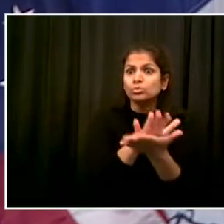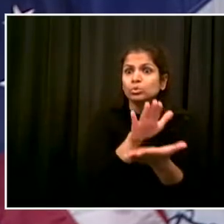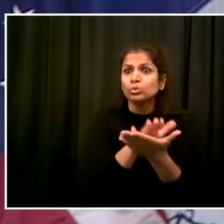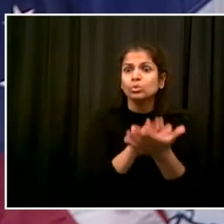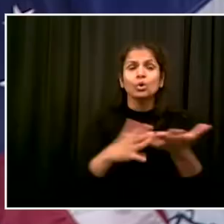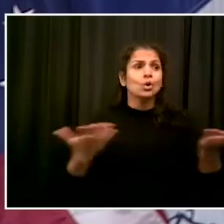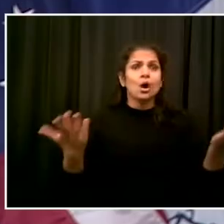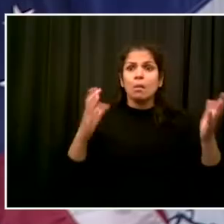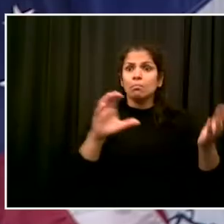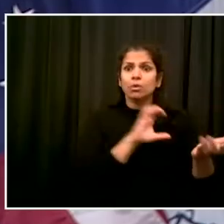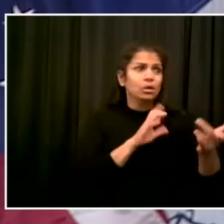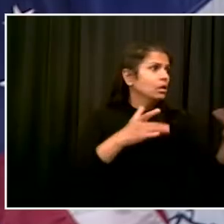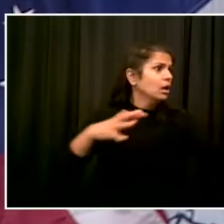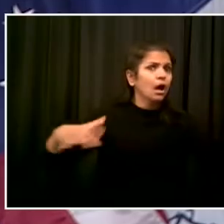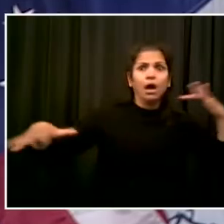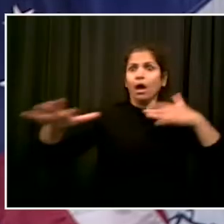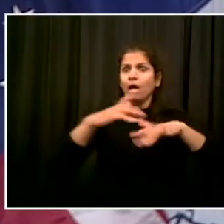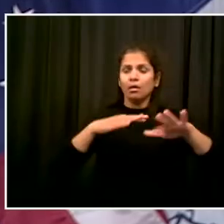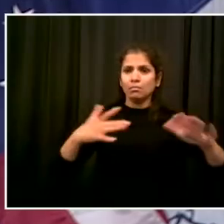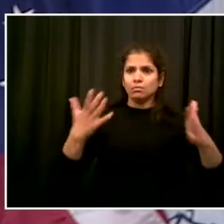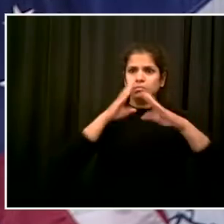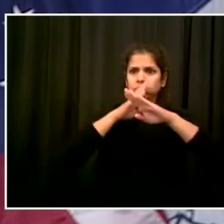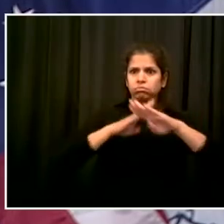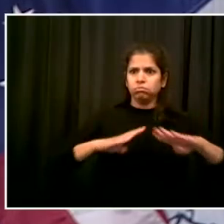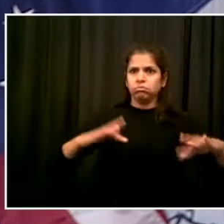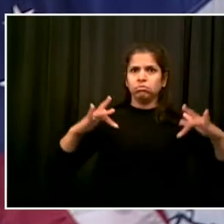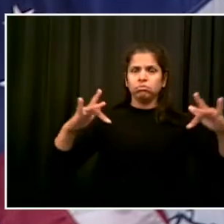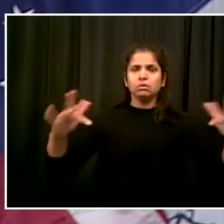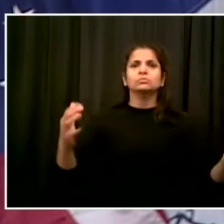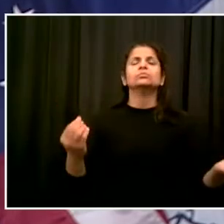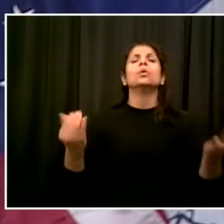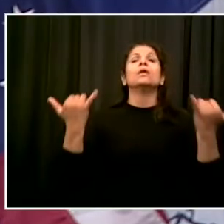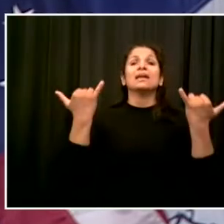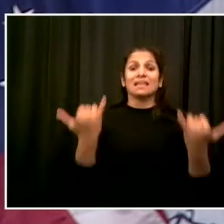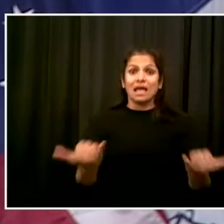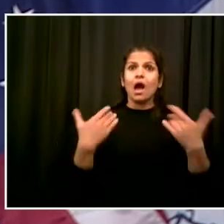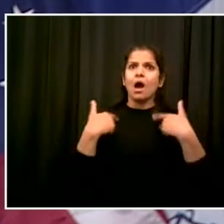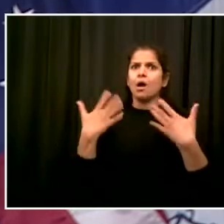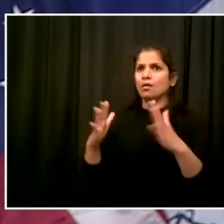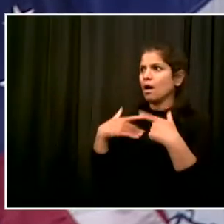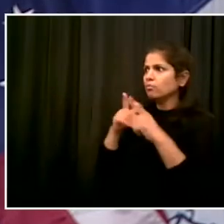AND WE HAVE A VERY PRODUCTIVE CONVERSATION AND